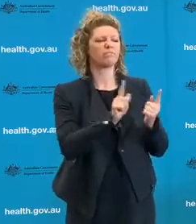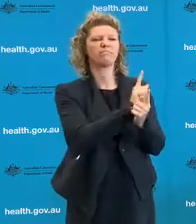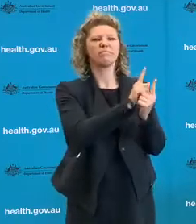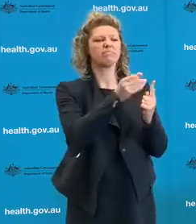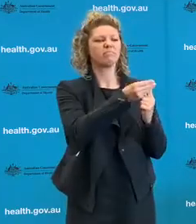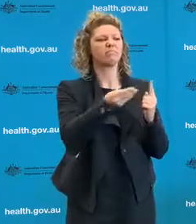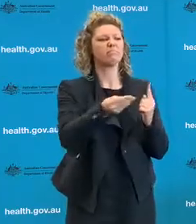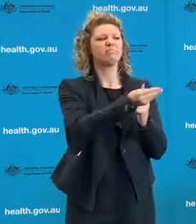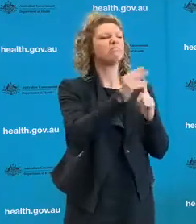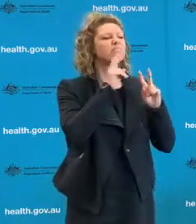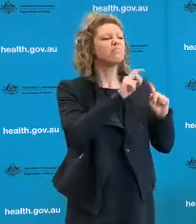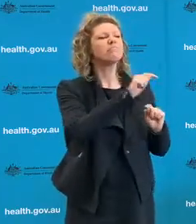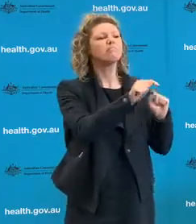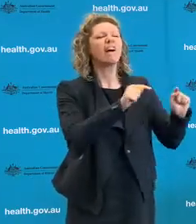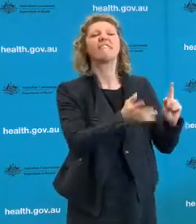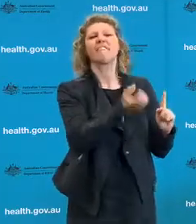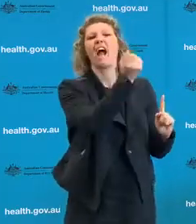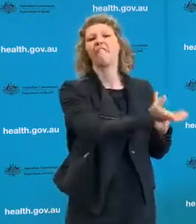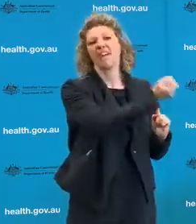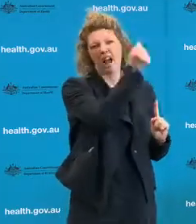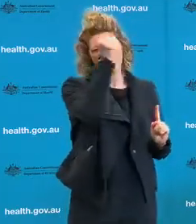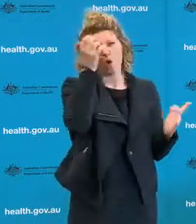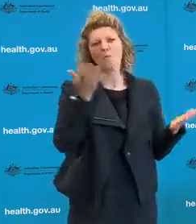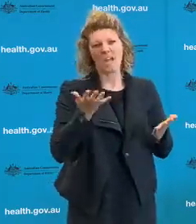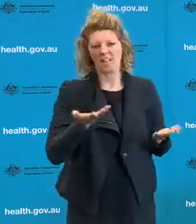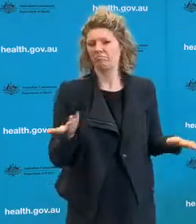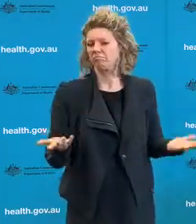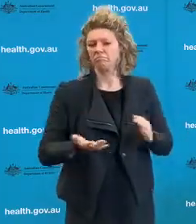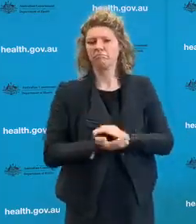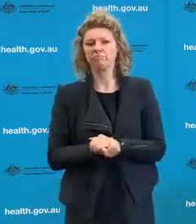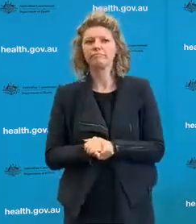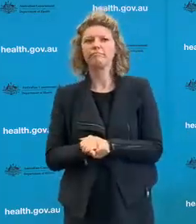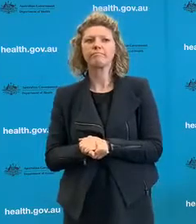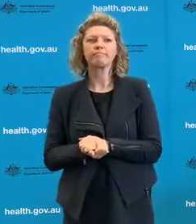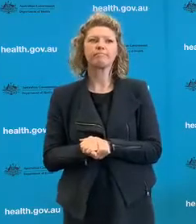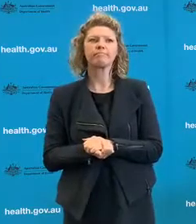contacts of confirmed cases. There have been six deaths